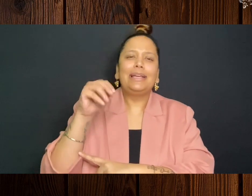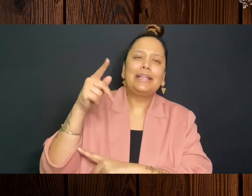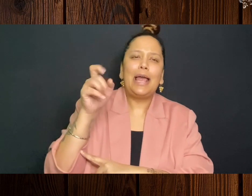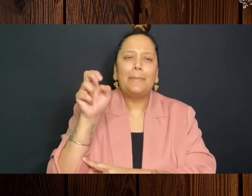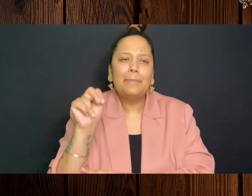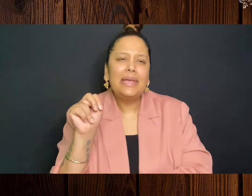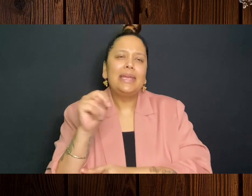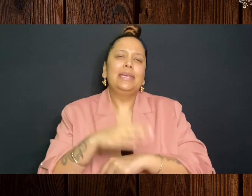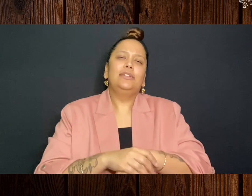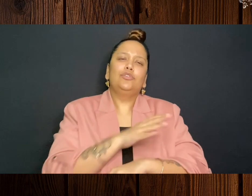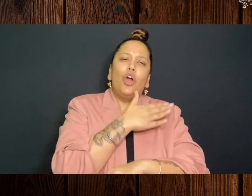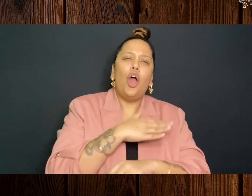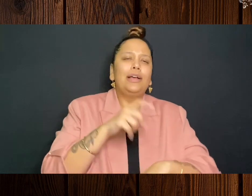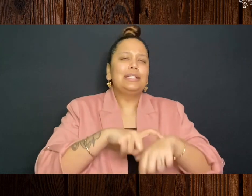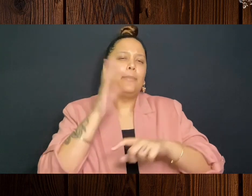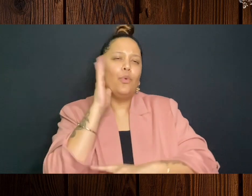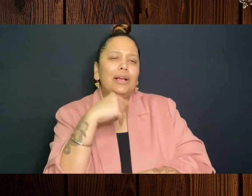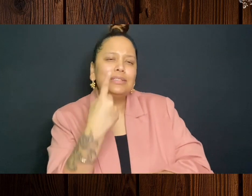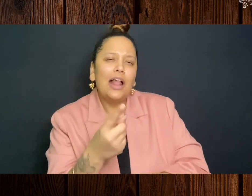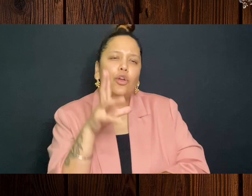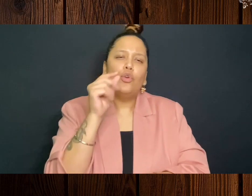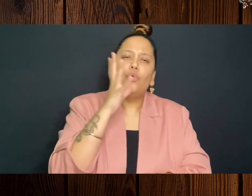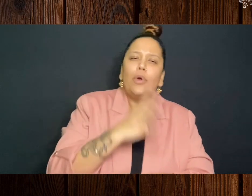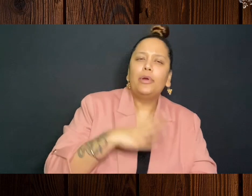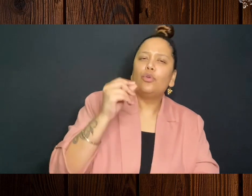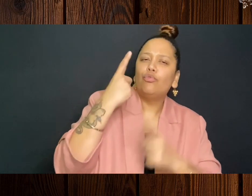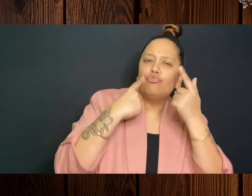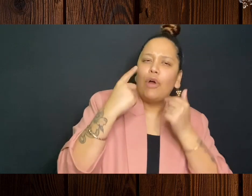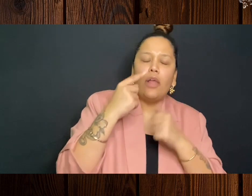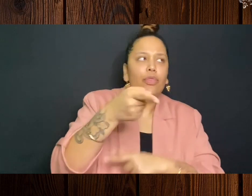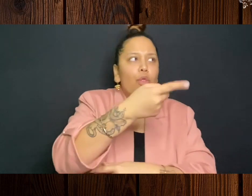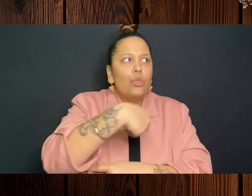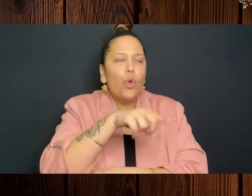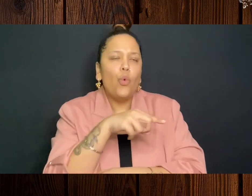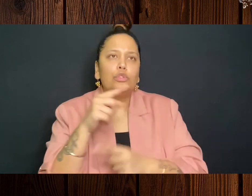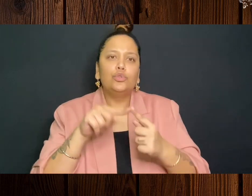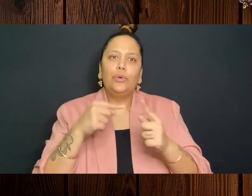Song”, or “Time Will Tell”, or “No Woman, No Cry”, those to me,